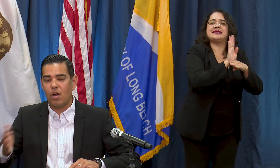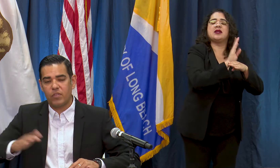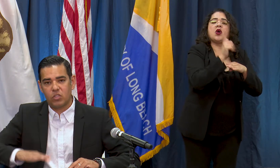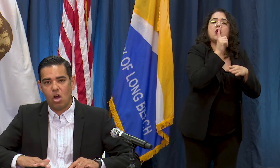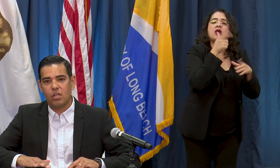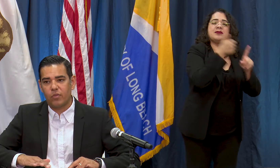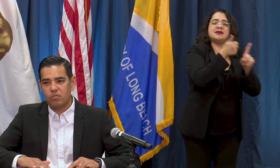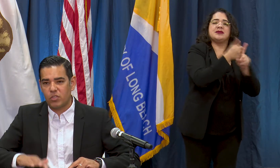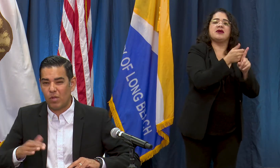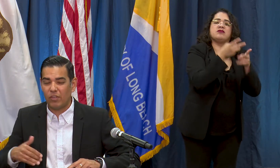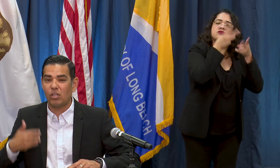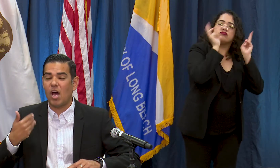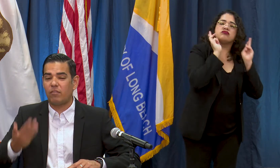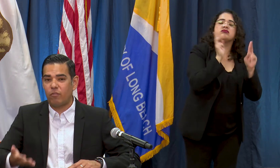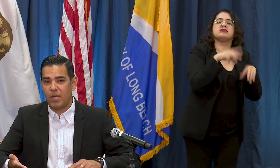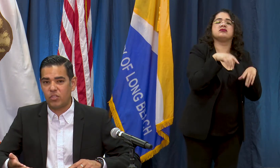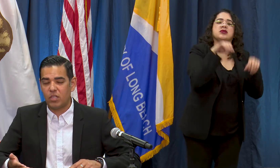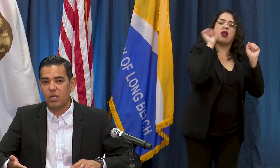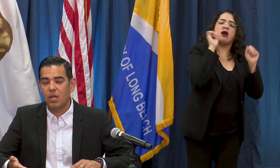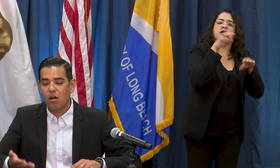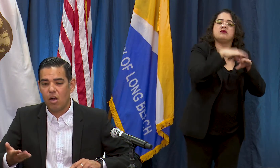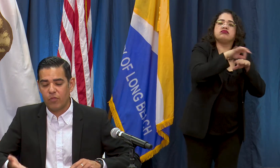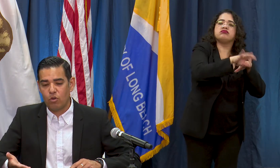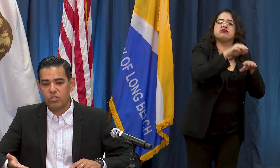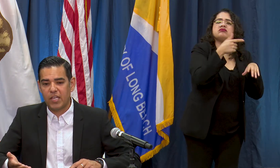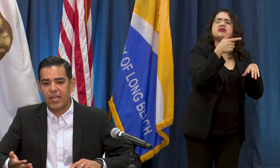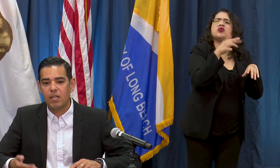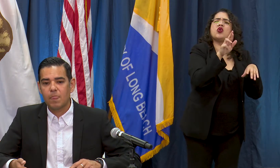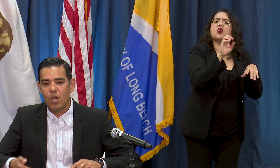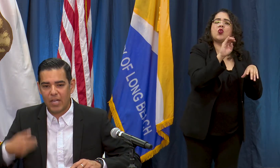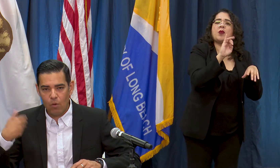on this call on Thursday so we'll have a lot of information on Thursday on how